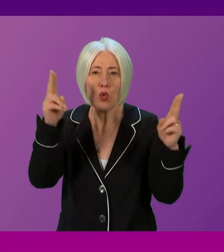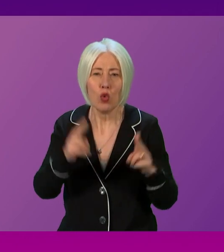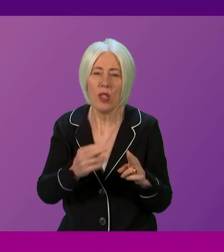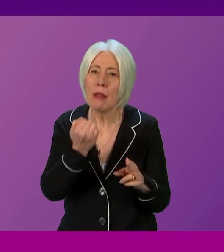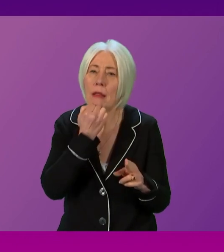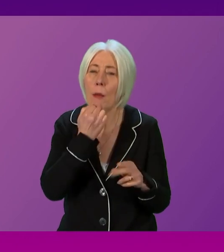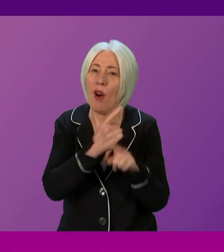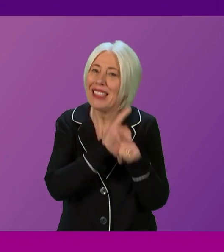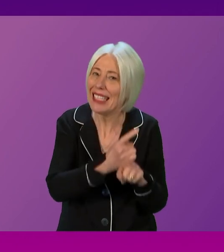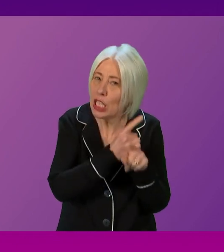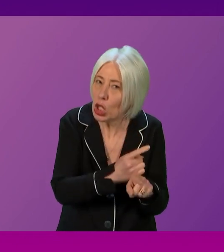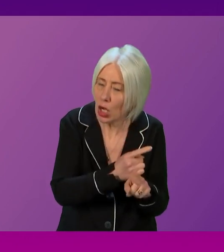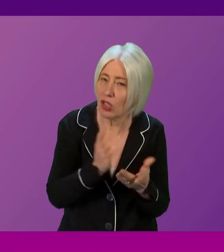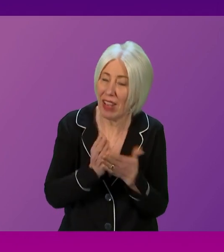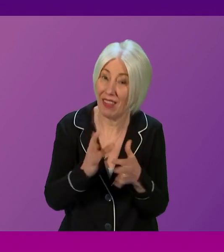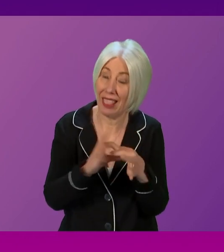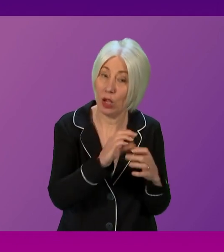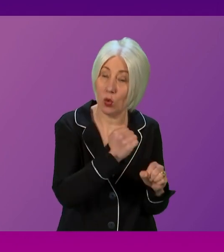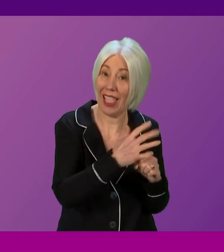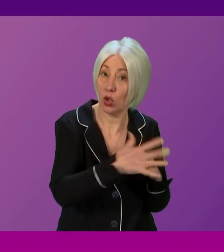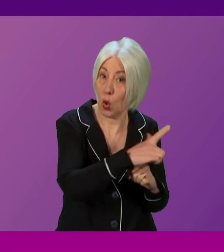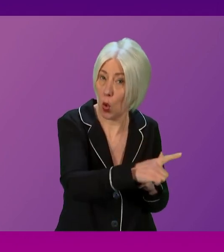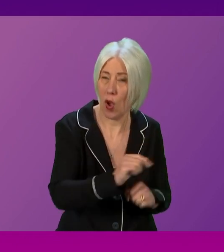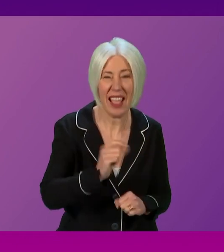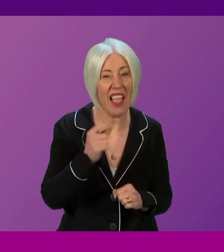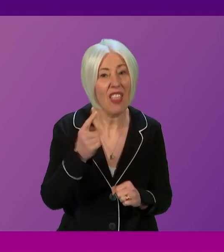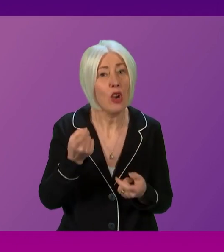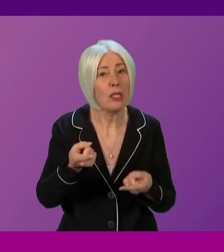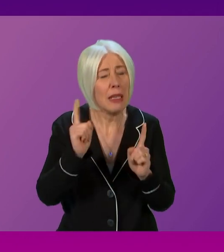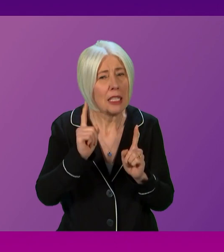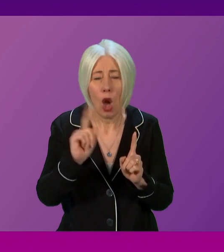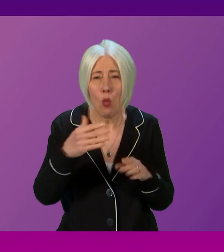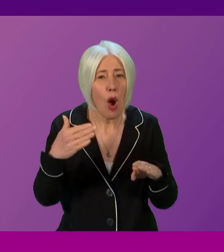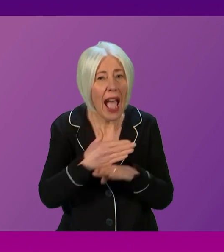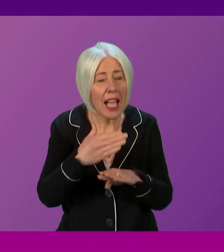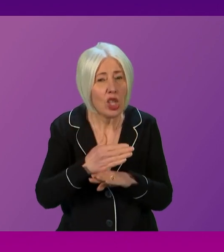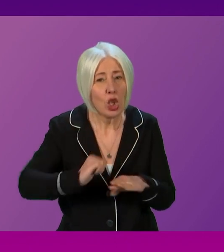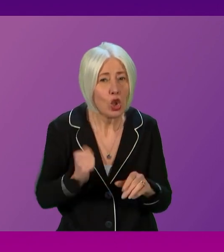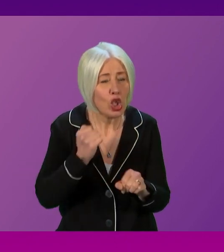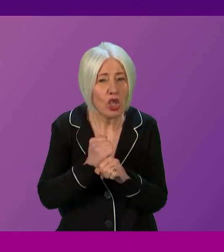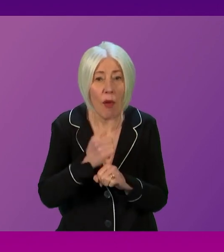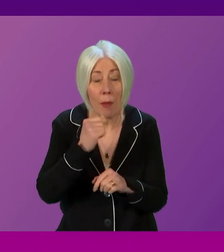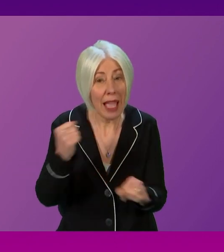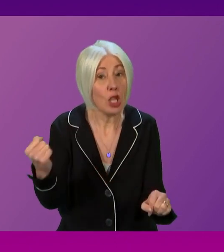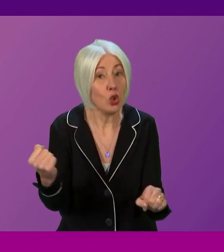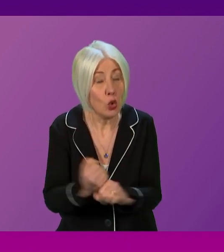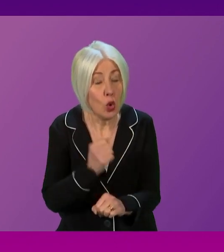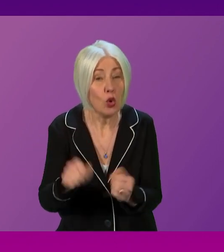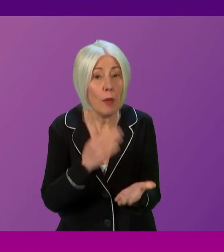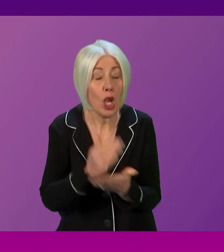especially with regard to Glasgow. Can the First Minister reveal what action the Scottish Government can take to protect teacher numbers?